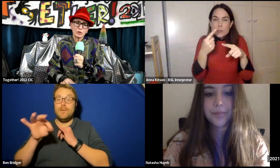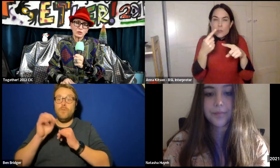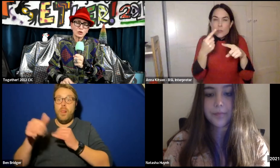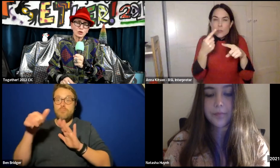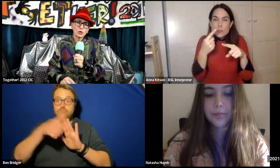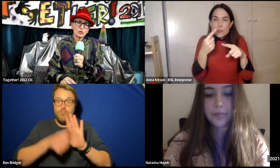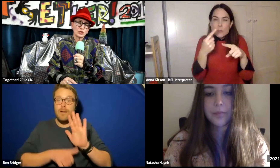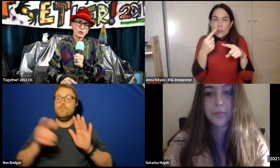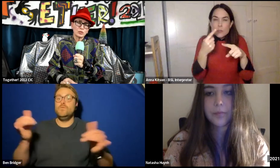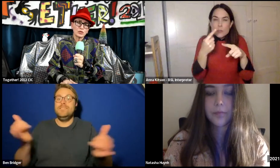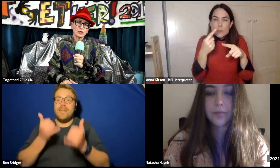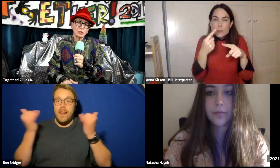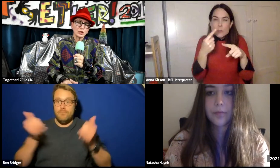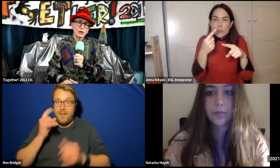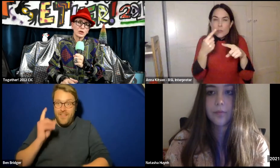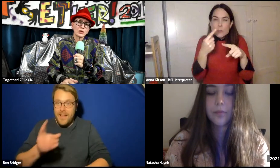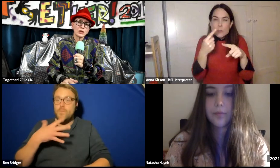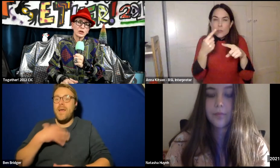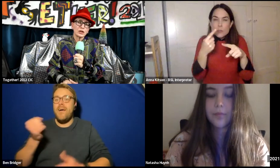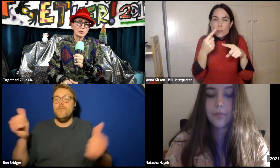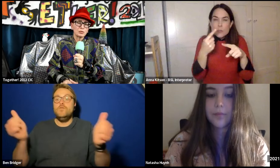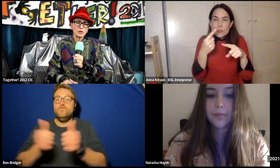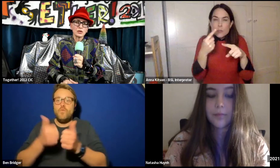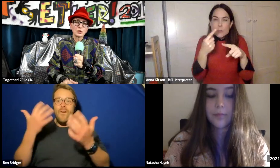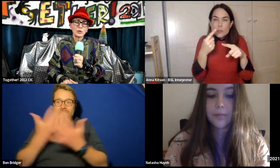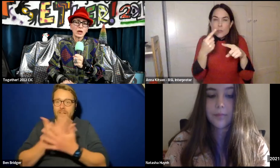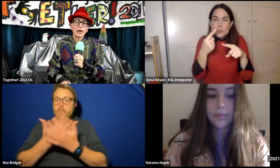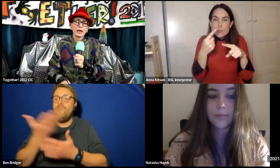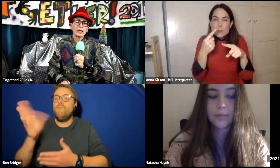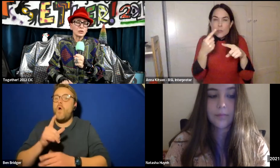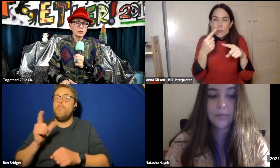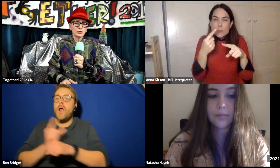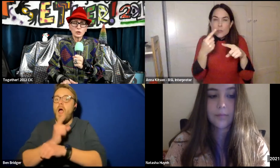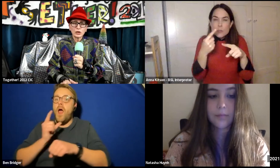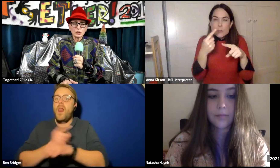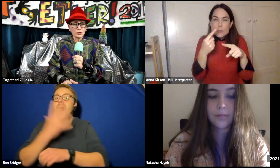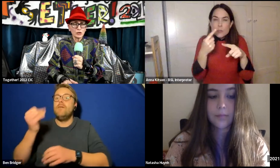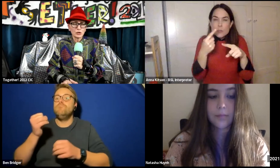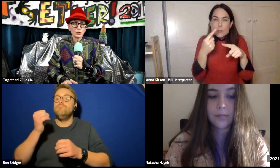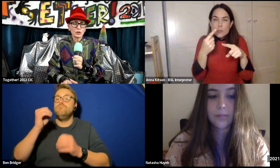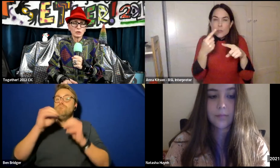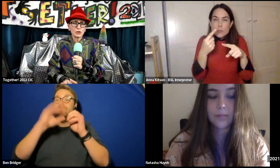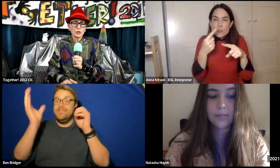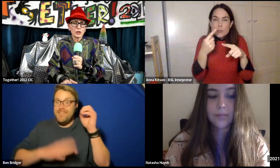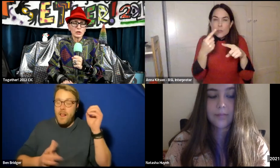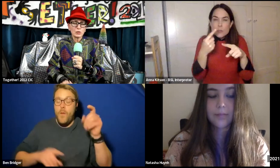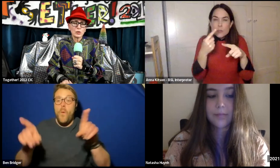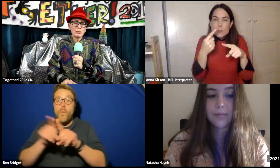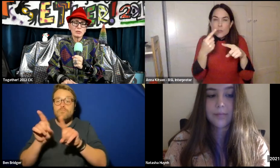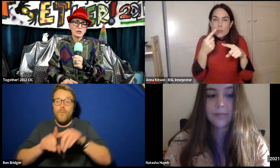We have got short films from Ghana and Brazil, and a full-length feature documentary, We Make